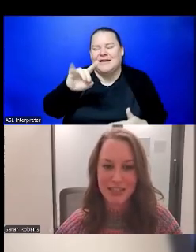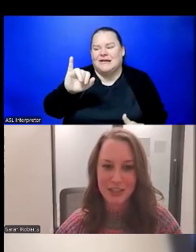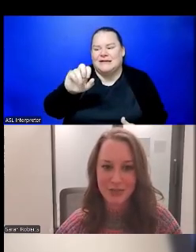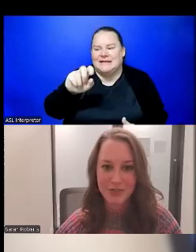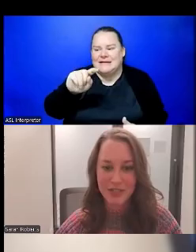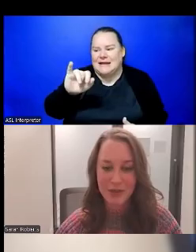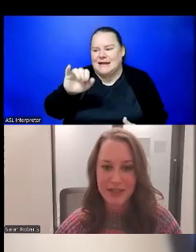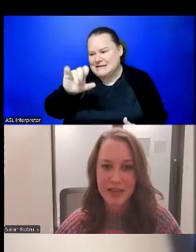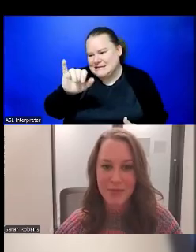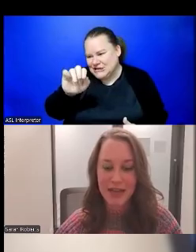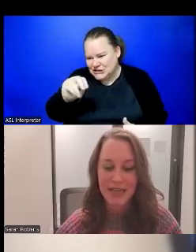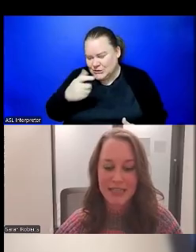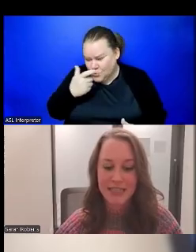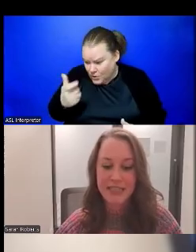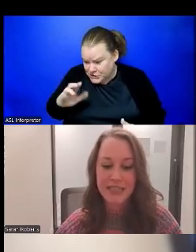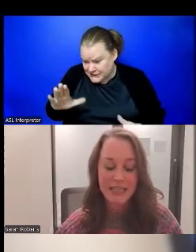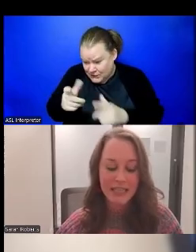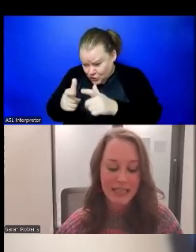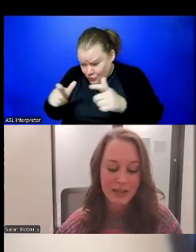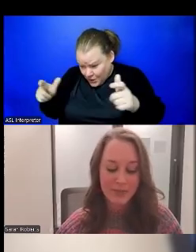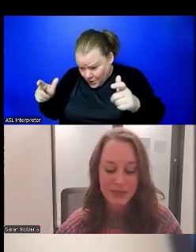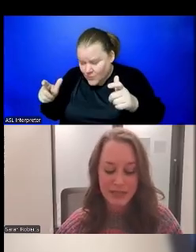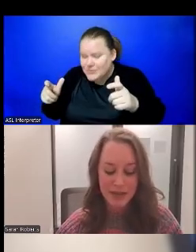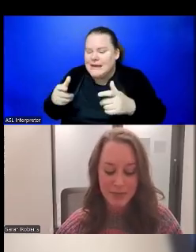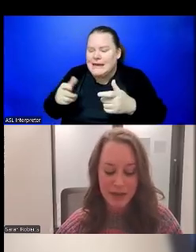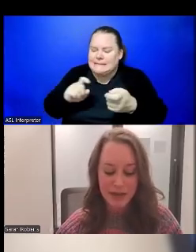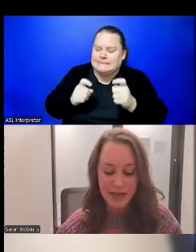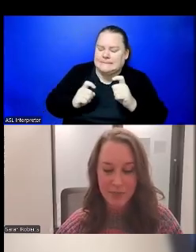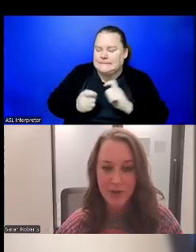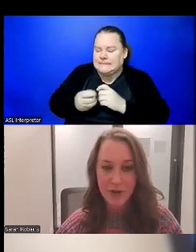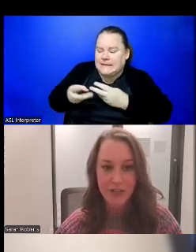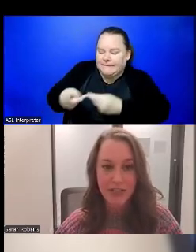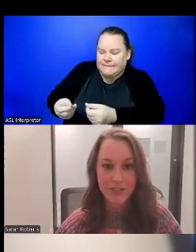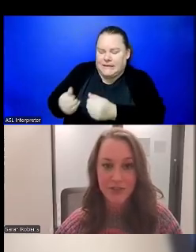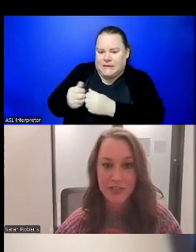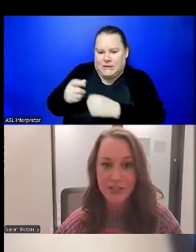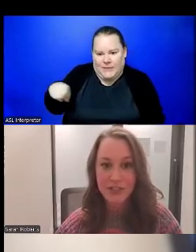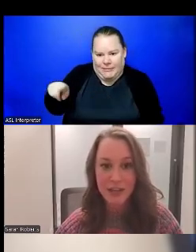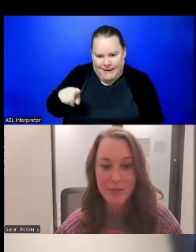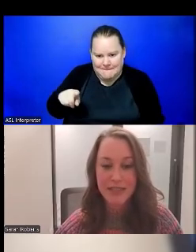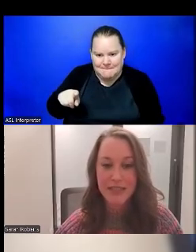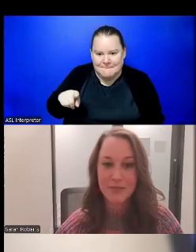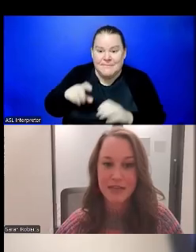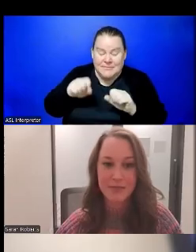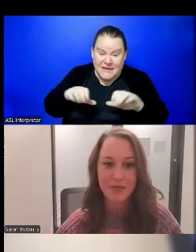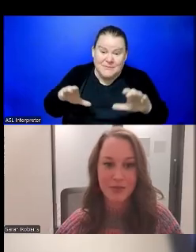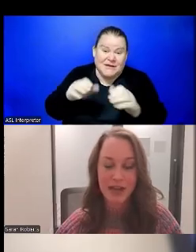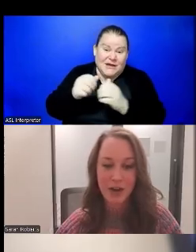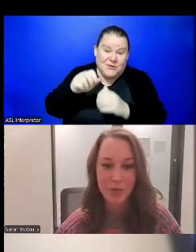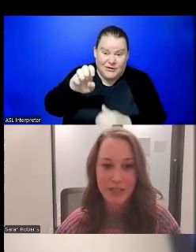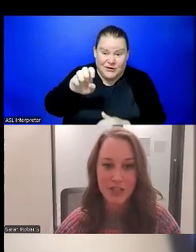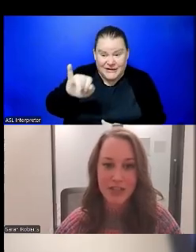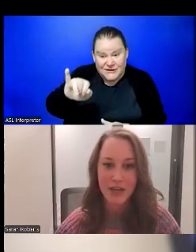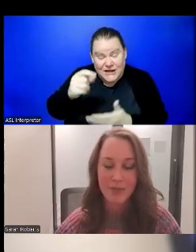adjusting their feeds with them, and that can be done by early intervention therapists sometimes, or the outpatient